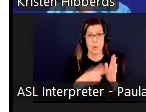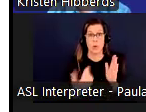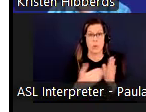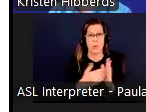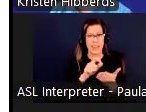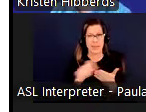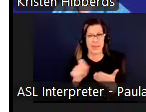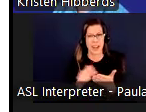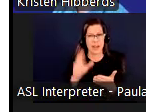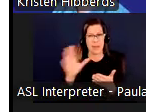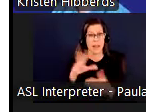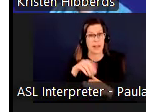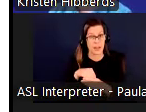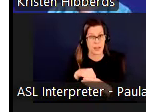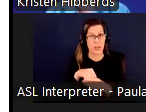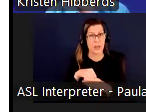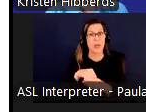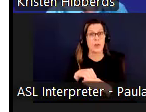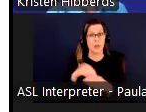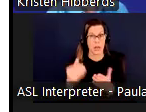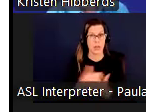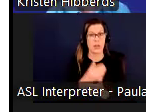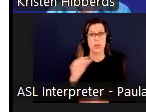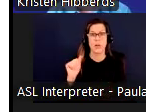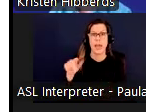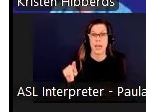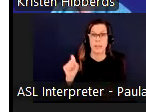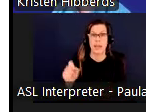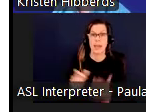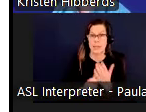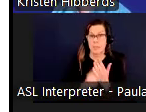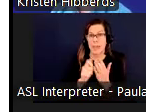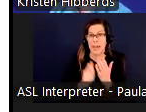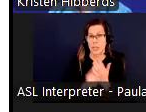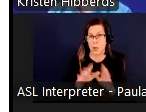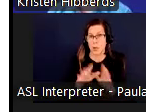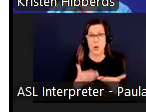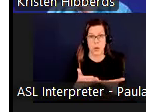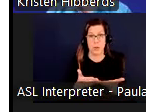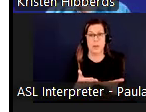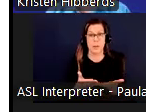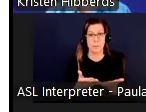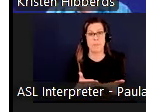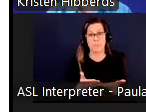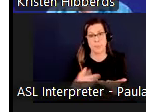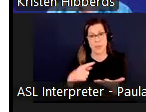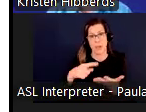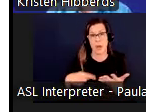include the adoption of a new APS manual, which those types of topics will live in